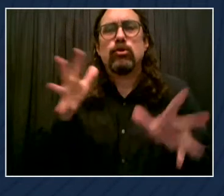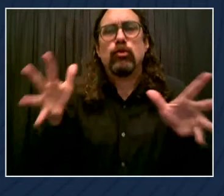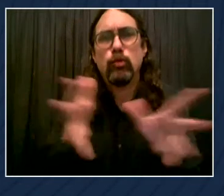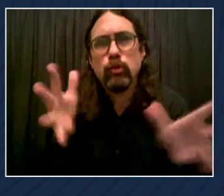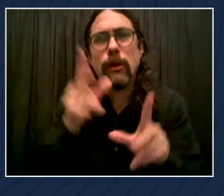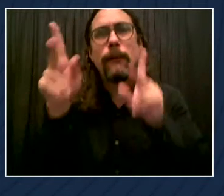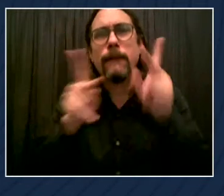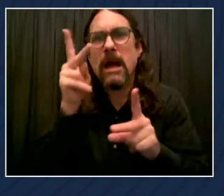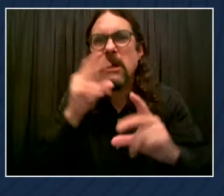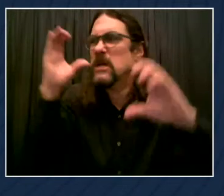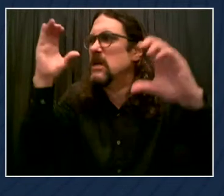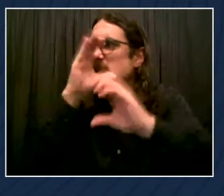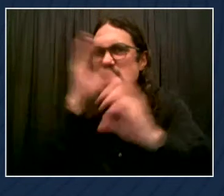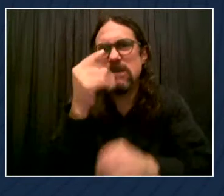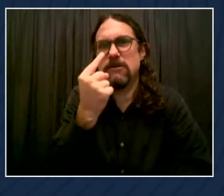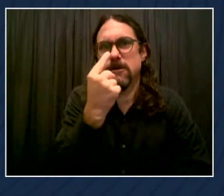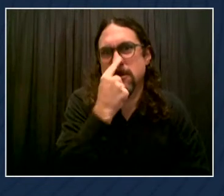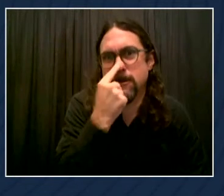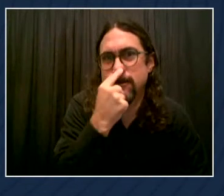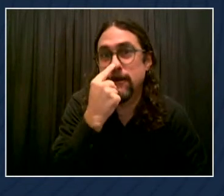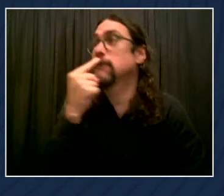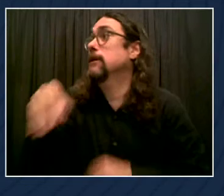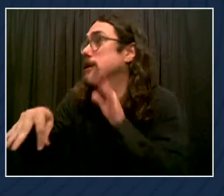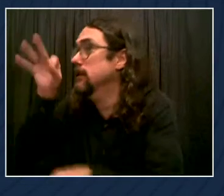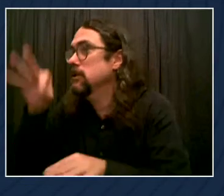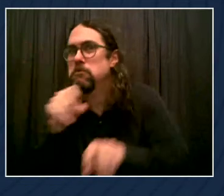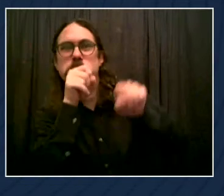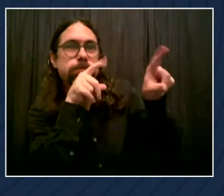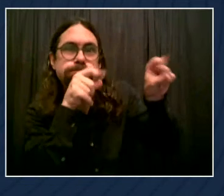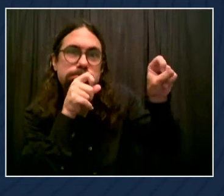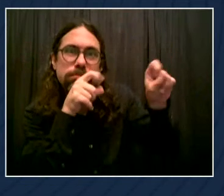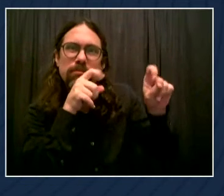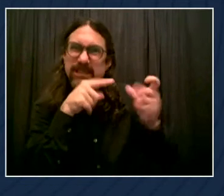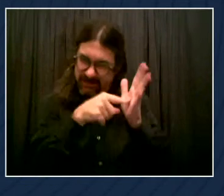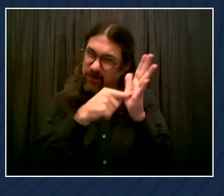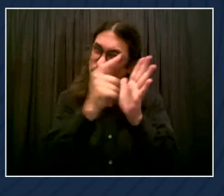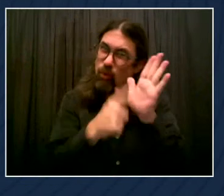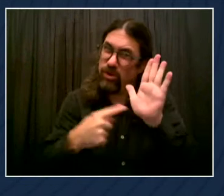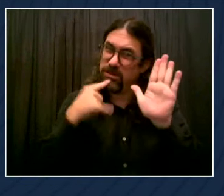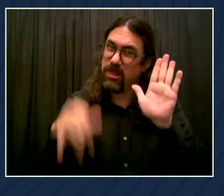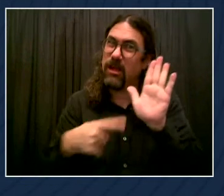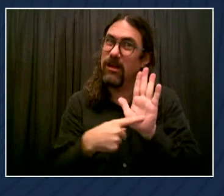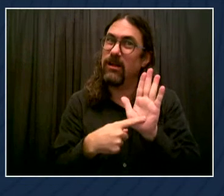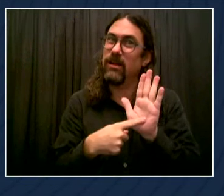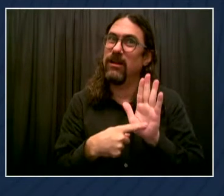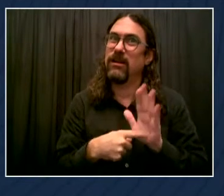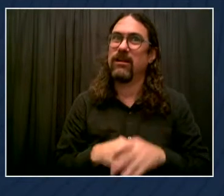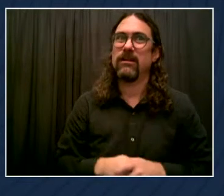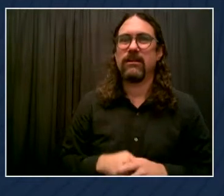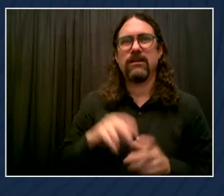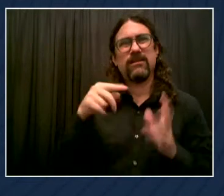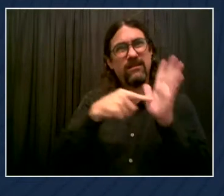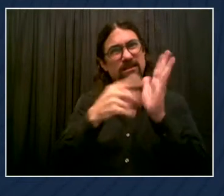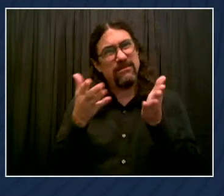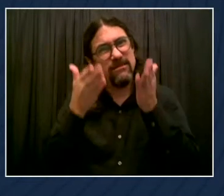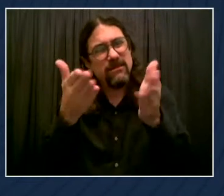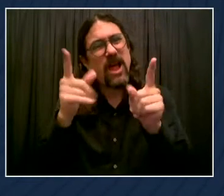MEANS OR FINANCIAL SUPPORT FOR AN ABORTION. ALL OF THESE PEOPLE CAN BE HAULED INTO COURT BECAUSE